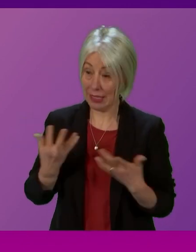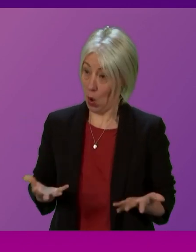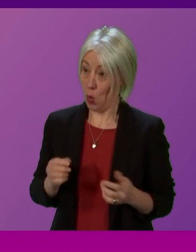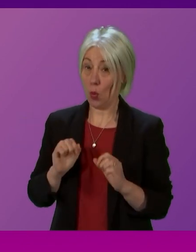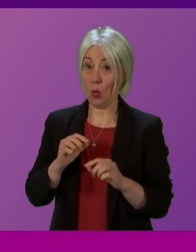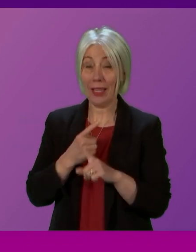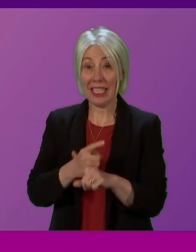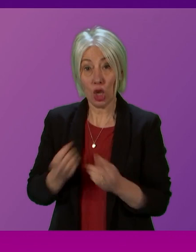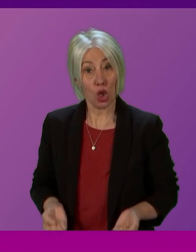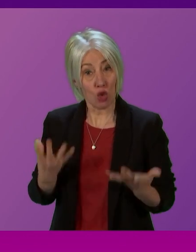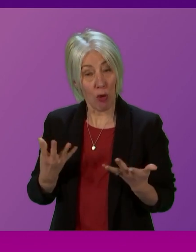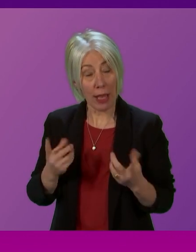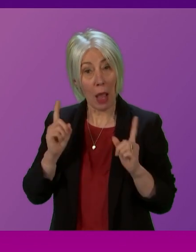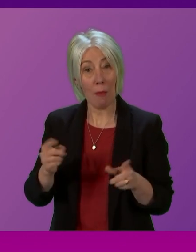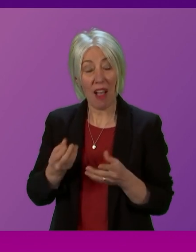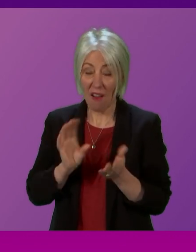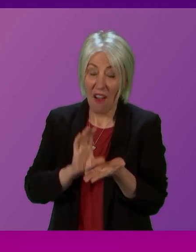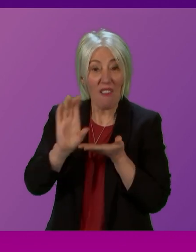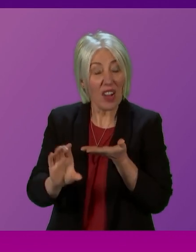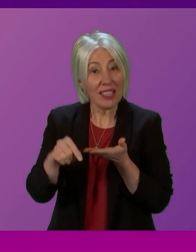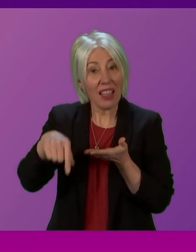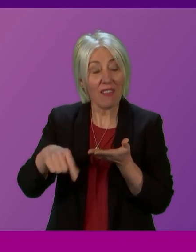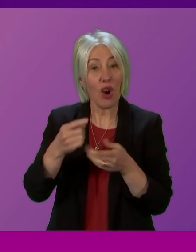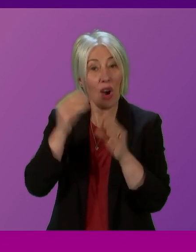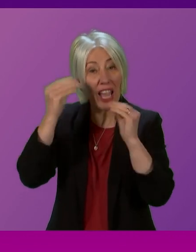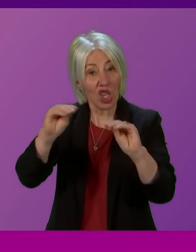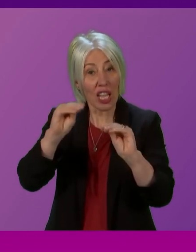The issue of funding for education is not a Scottish Government problem: it is a United